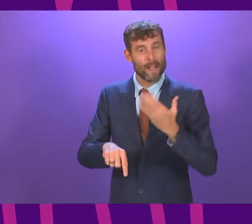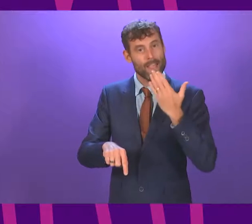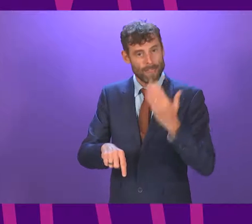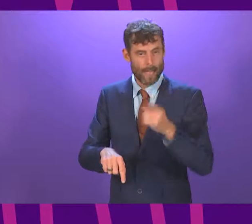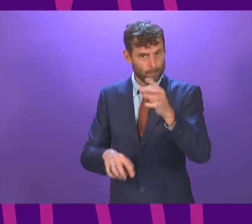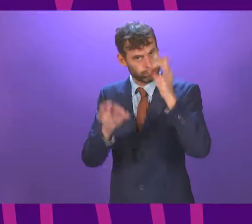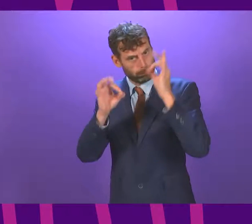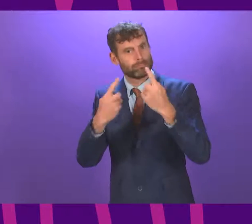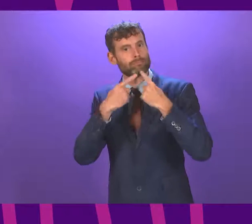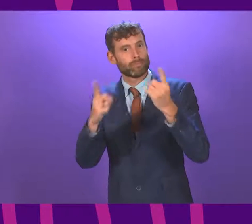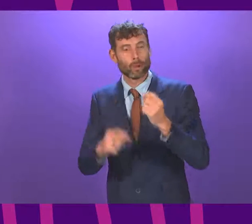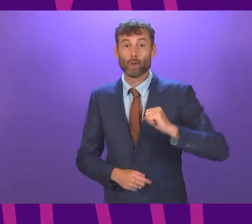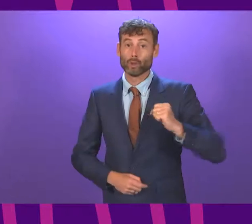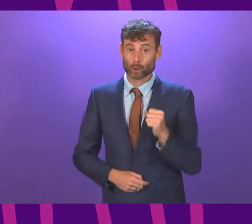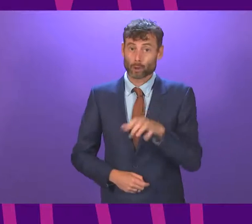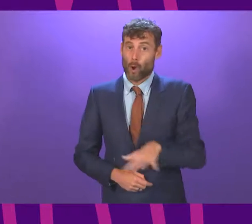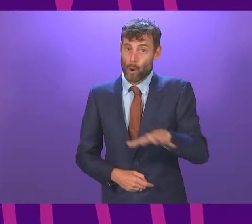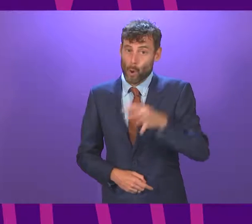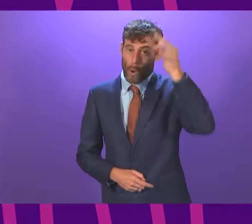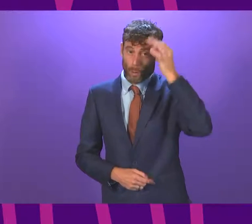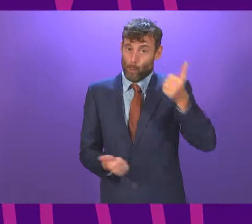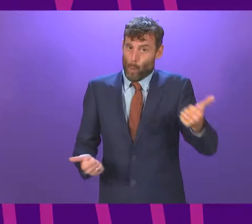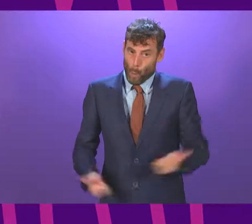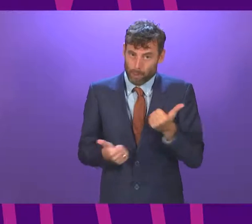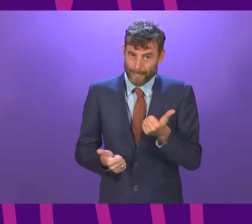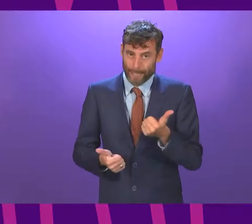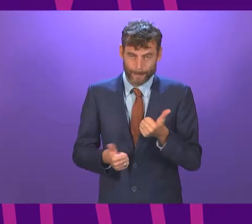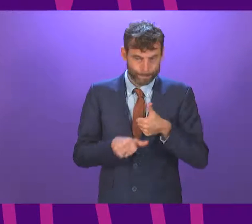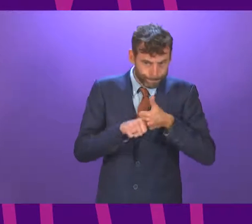the role that Scotland’s local authorities already play in resettling refugees. However,